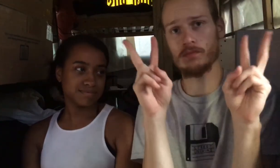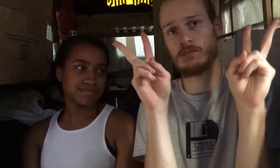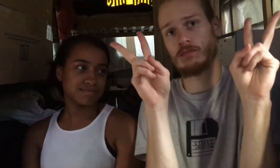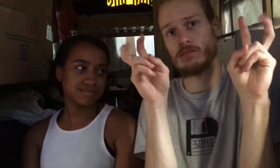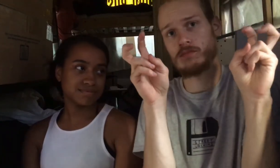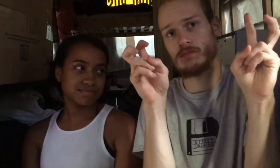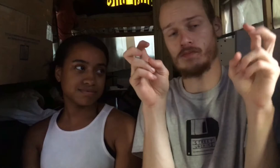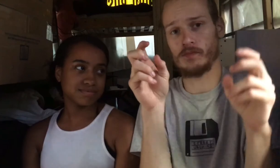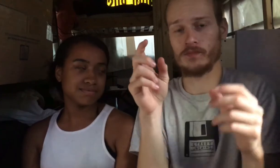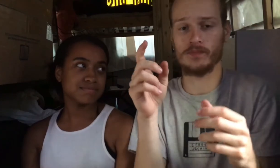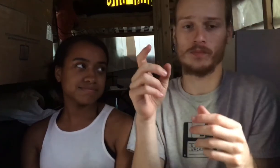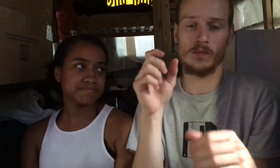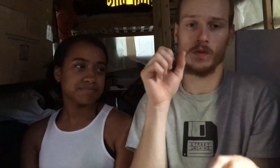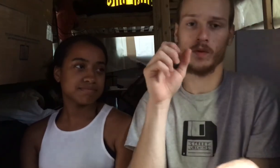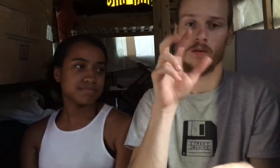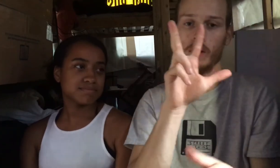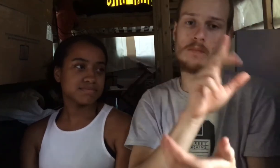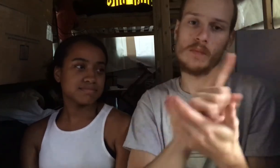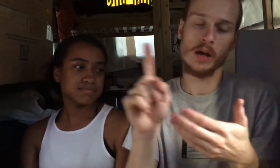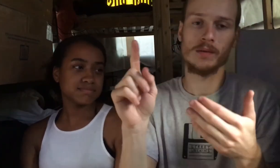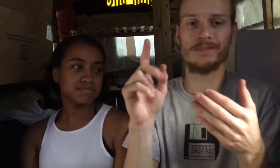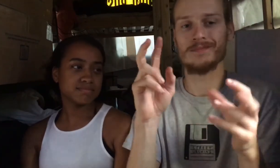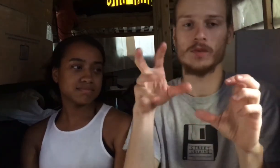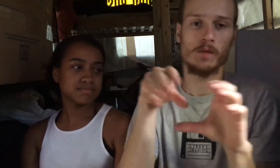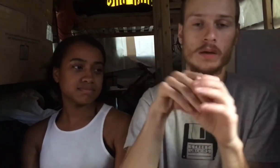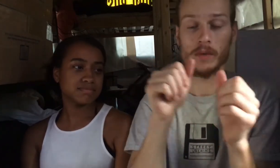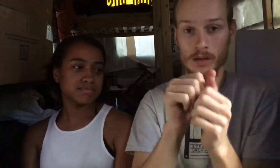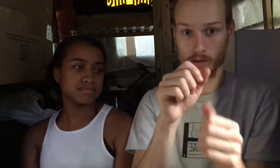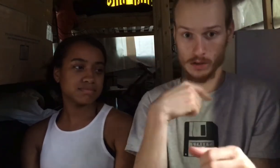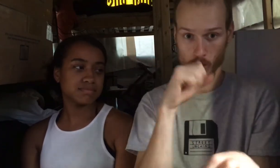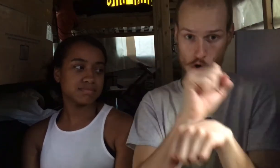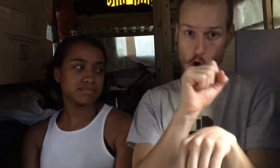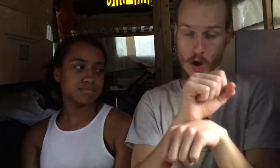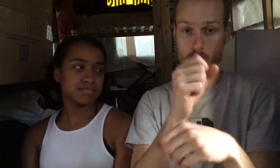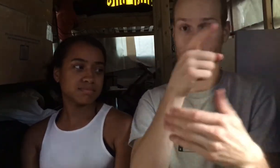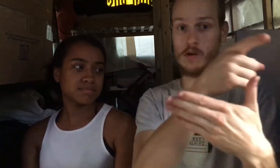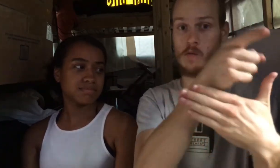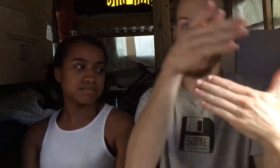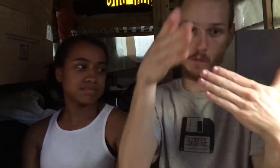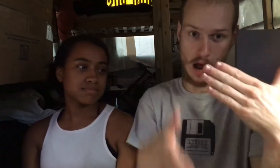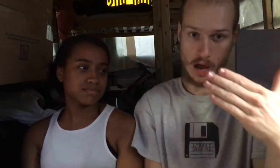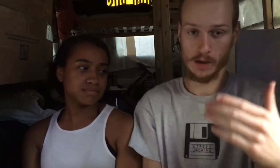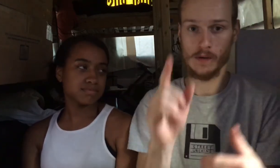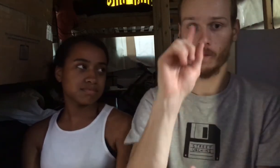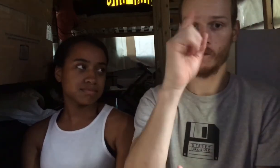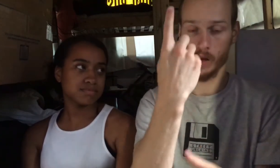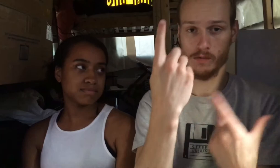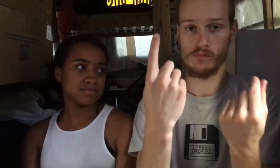three weeks total, we only work every weekends